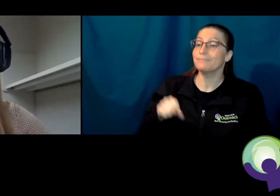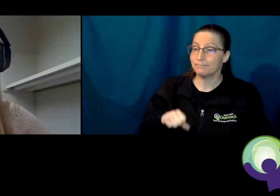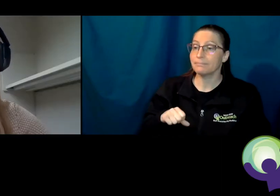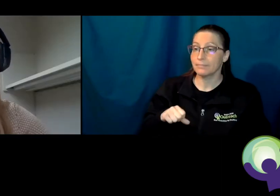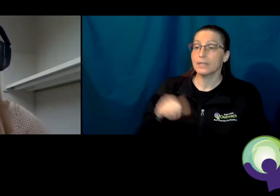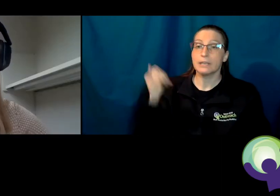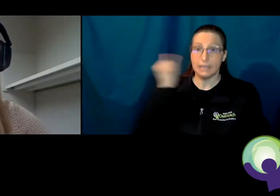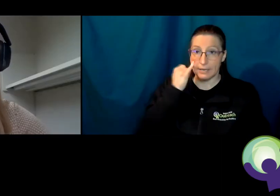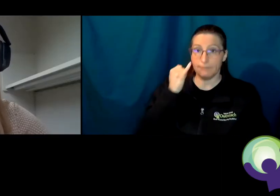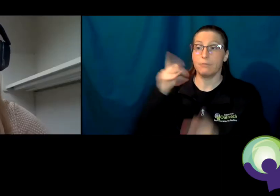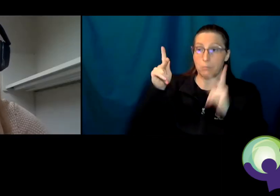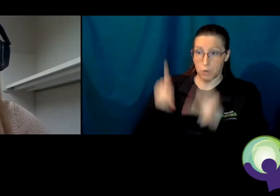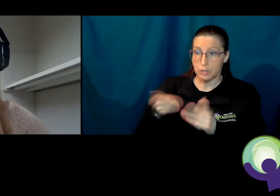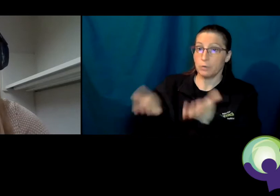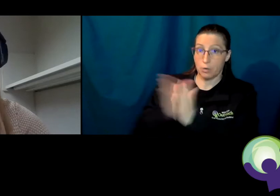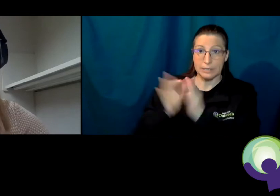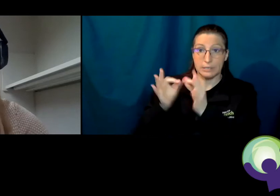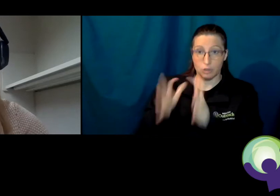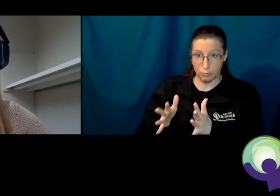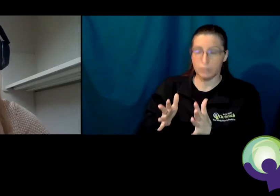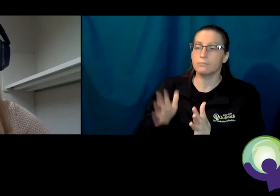does request interpreter they will be there at the meeting